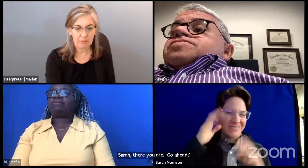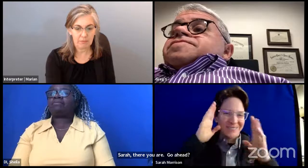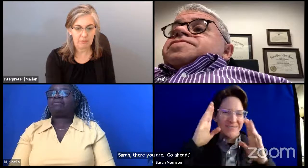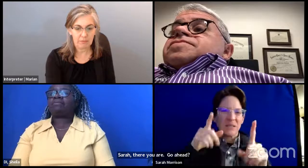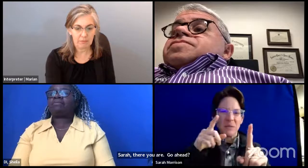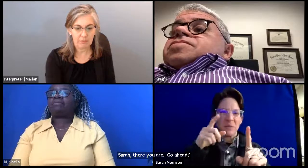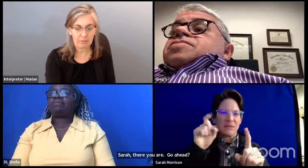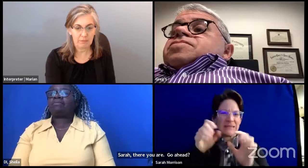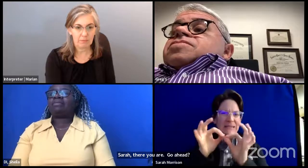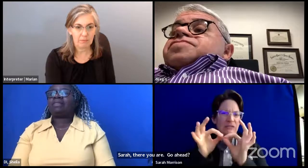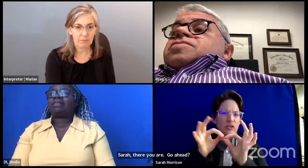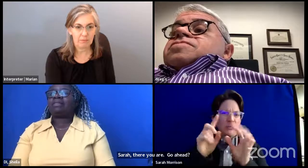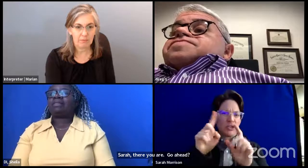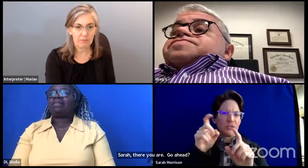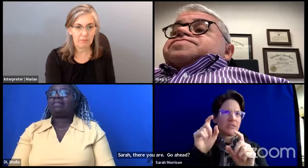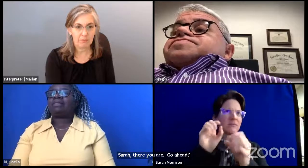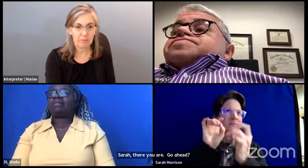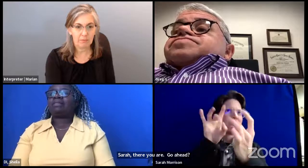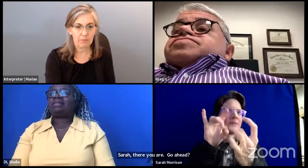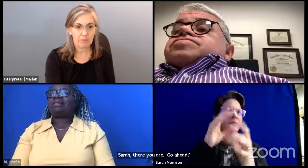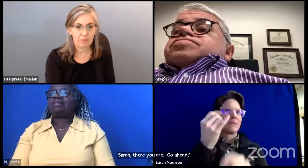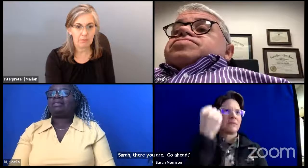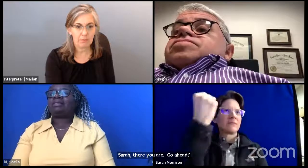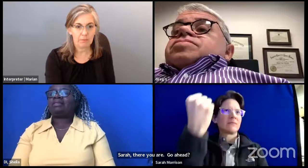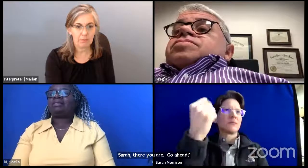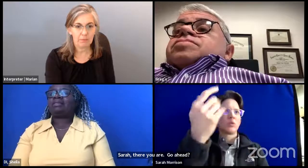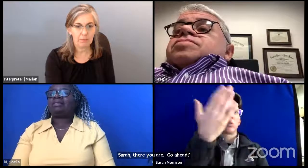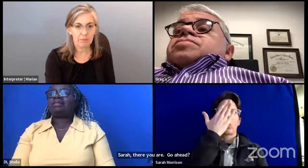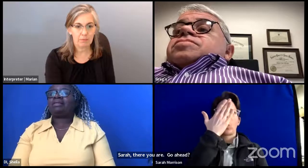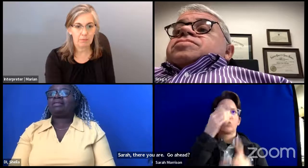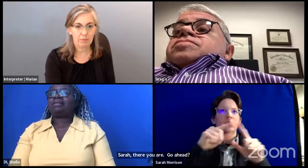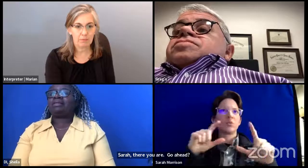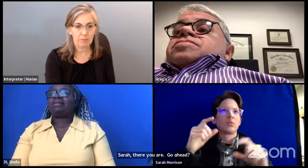I'm wondering if the interpreter with the blue screen could move back a little?